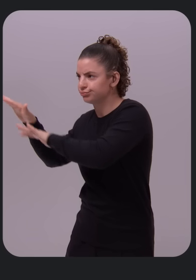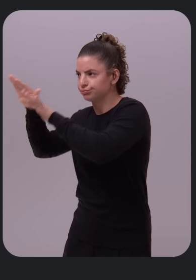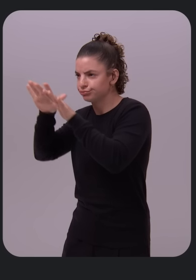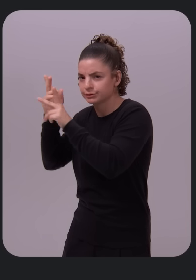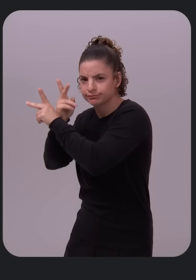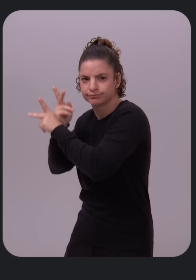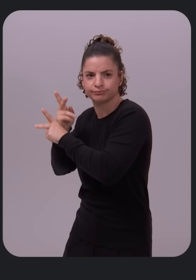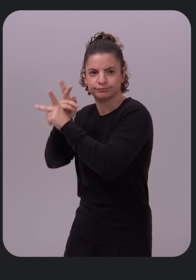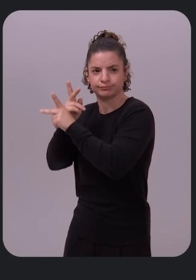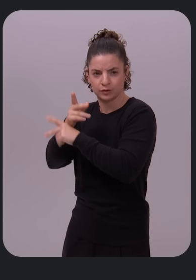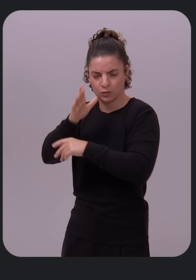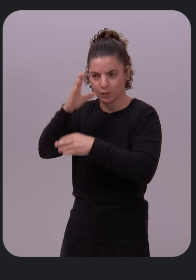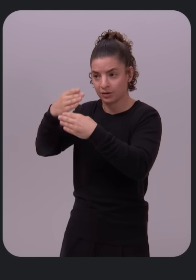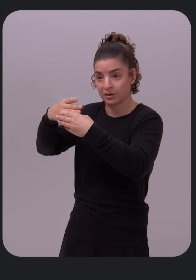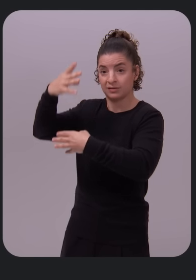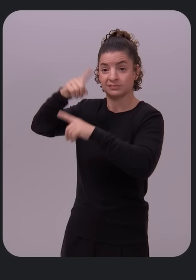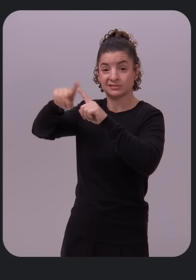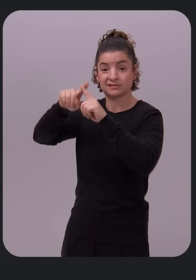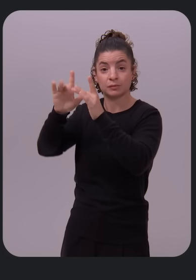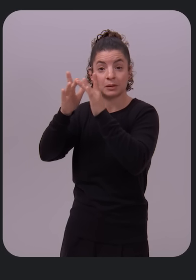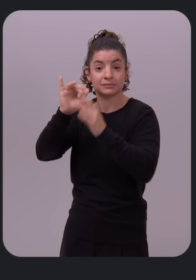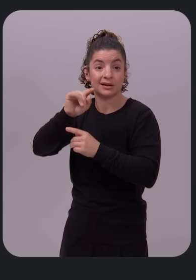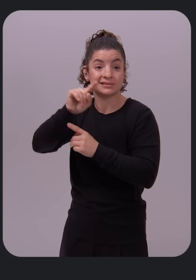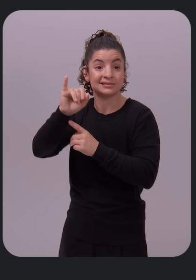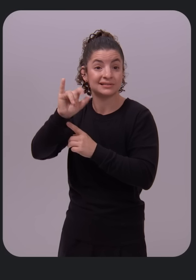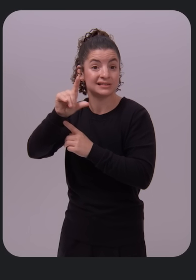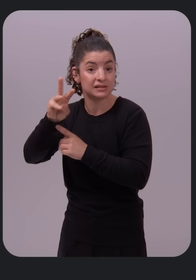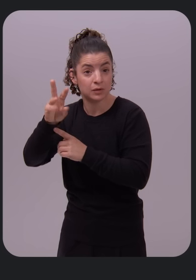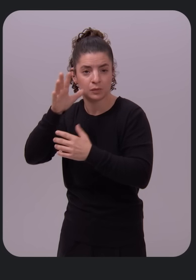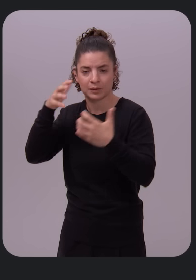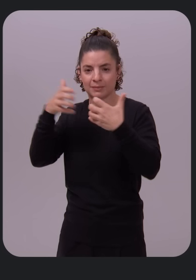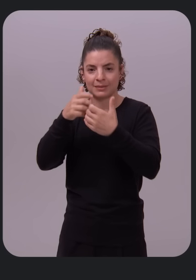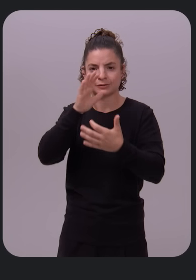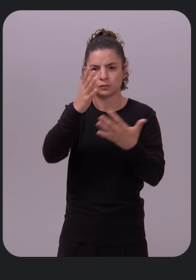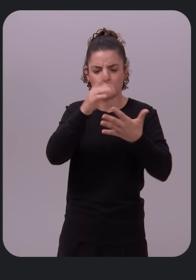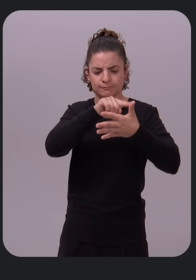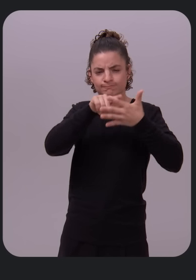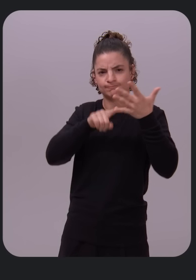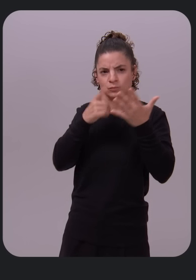It finds listings from sites like Zillow that match your criteria and uses